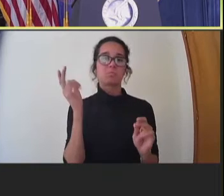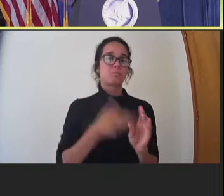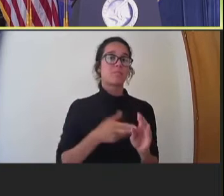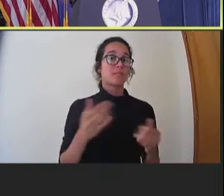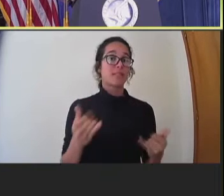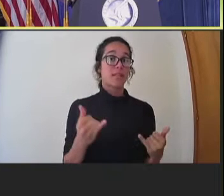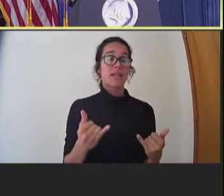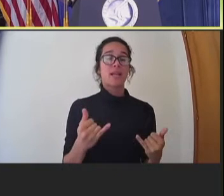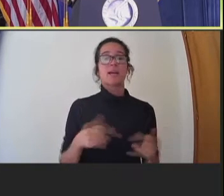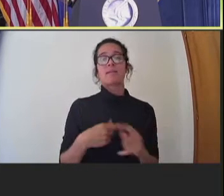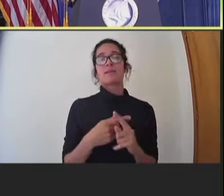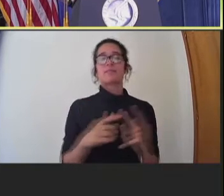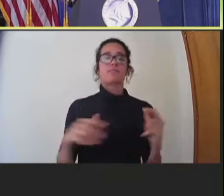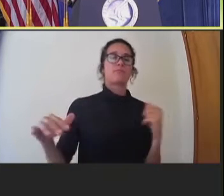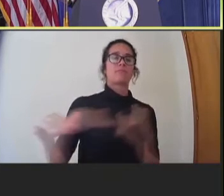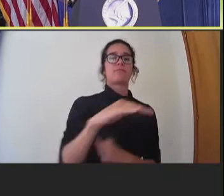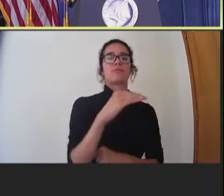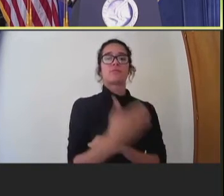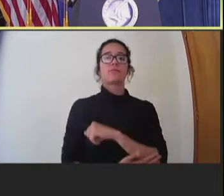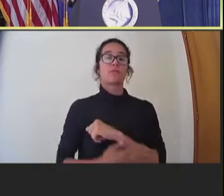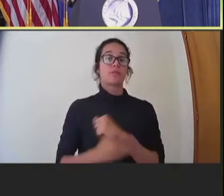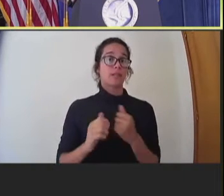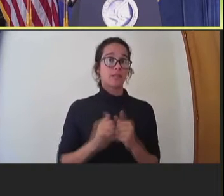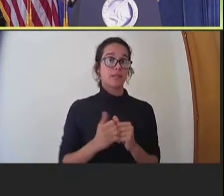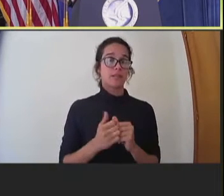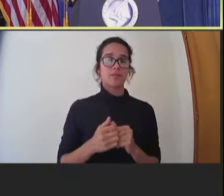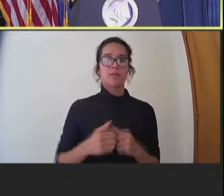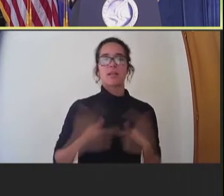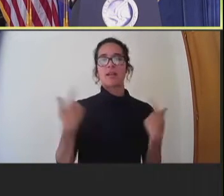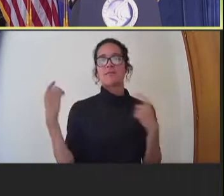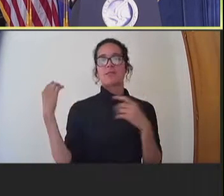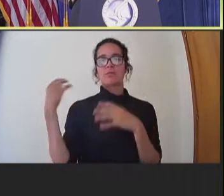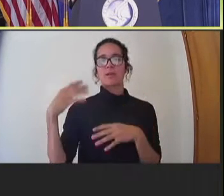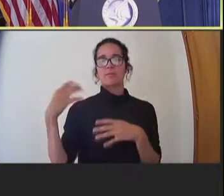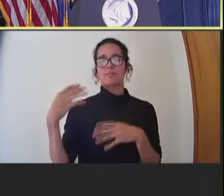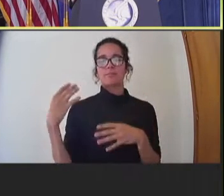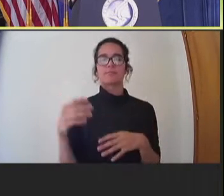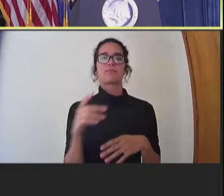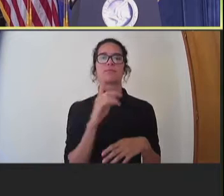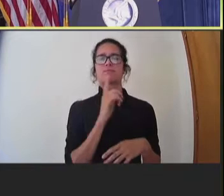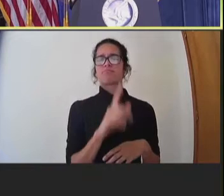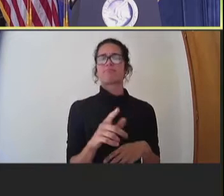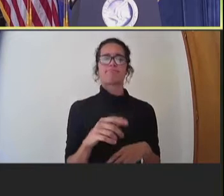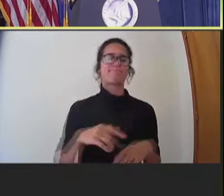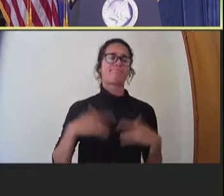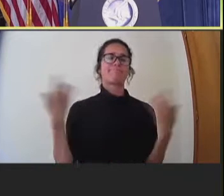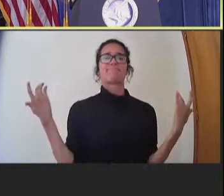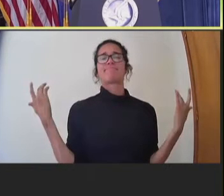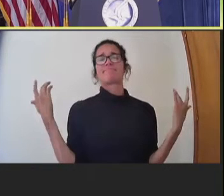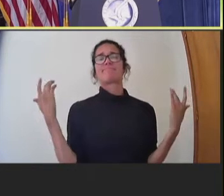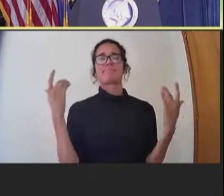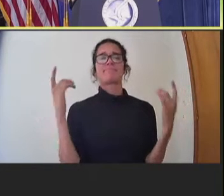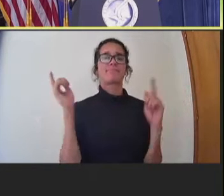the nation on live stream. I'm really pleased to join you today to provide opening remarks.